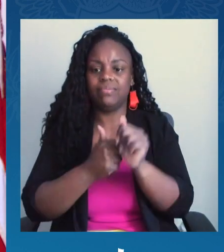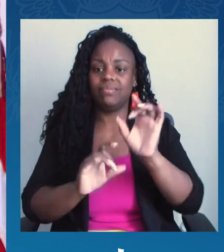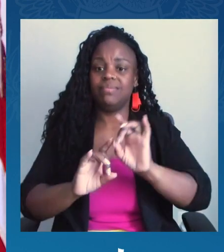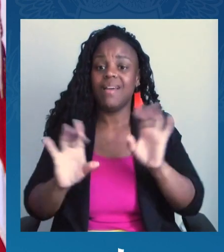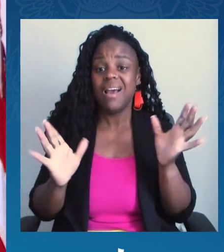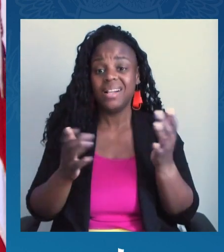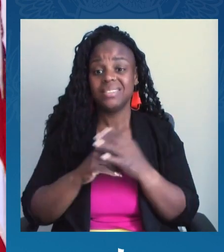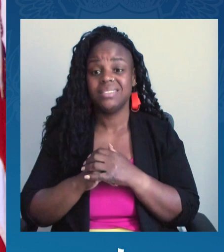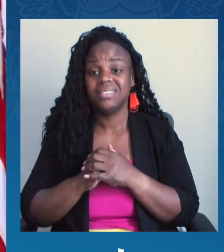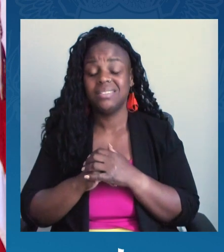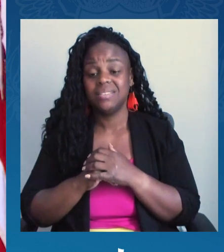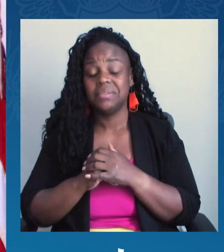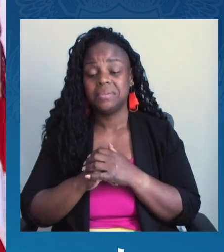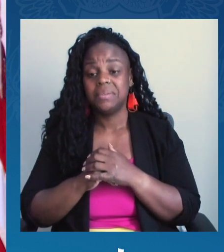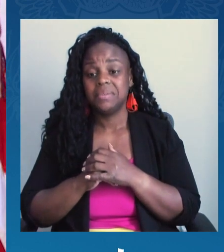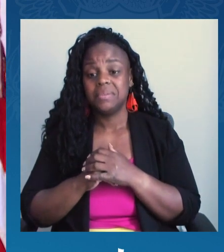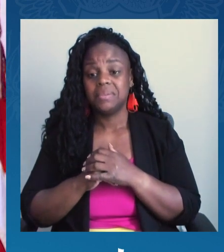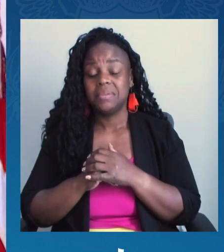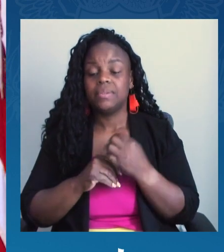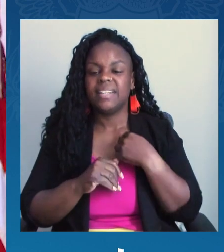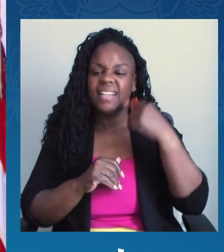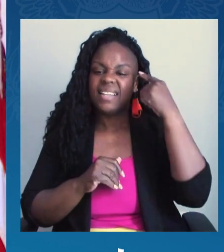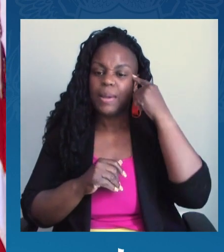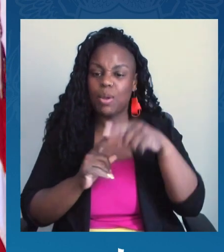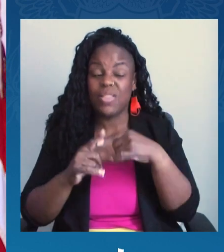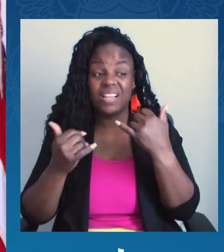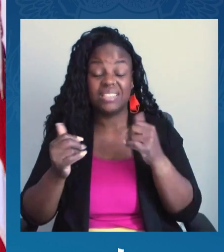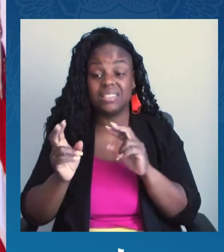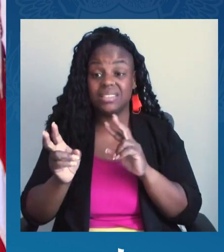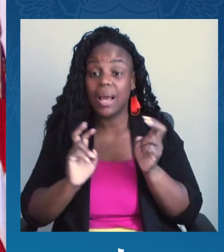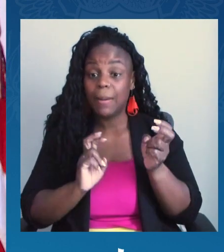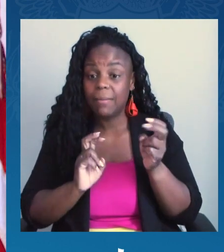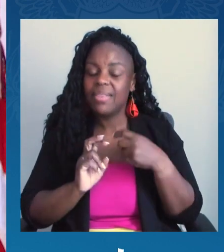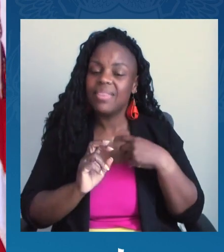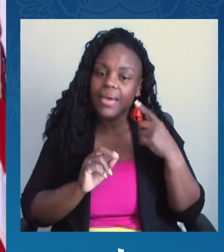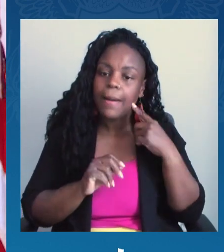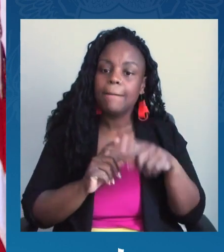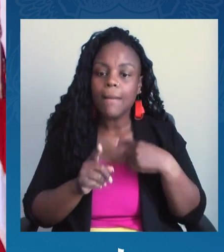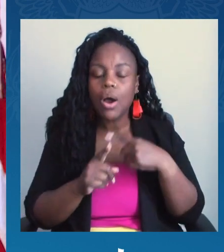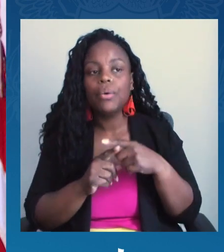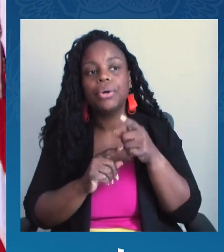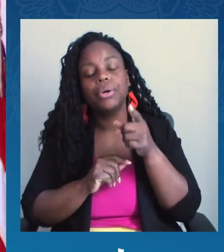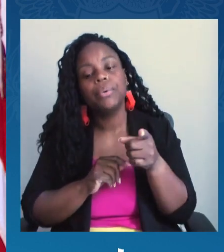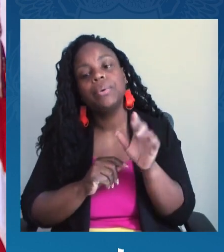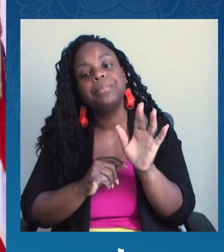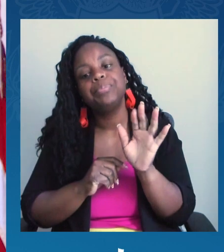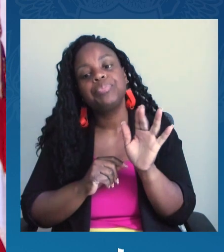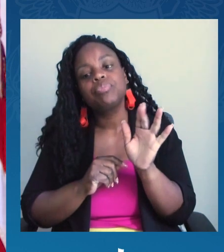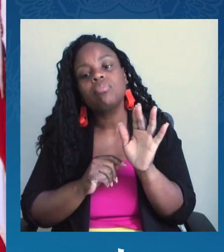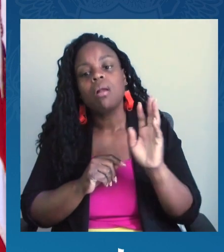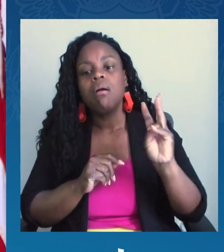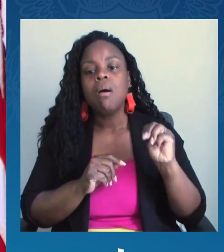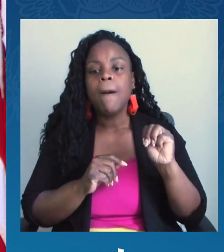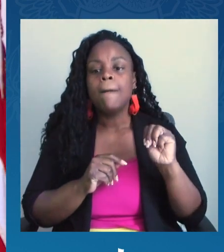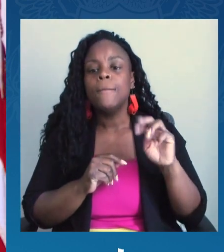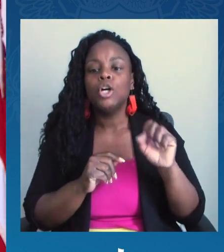I think about Mrs. Whitfield of Buffalo, New York.